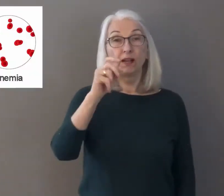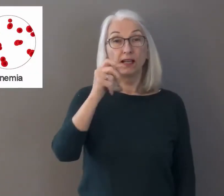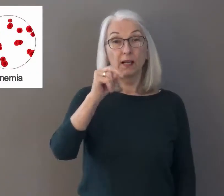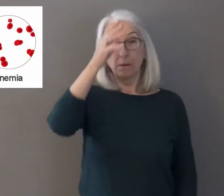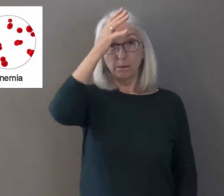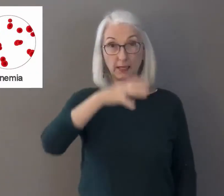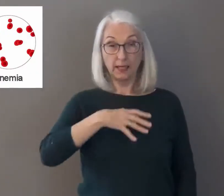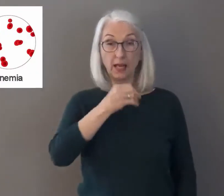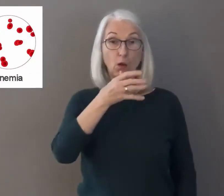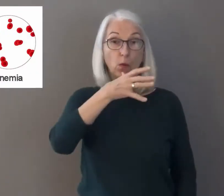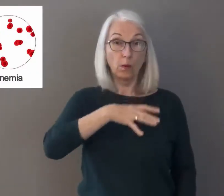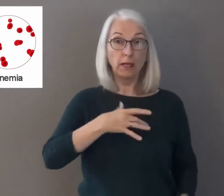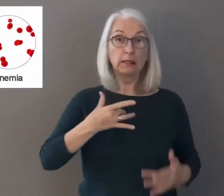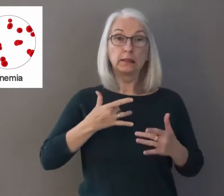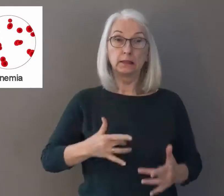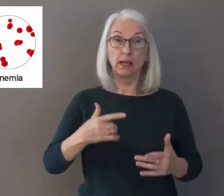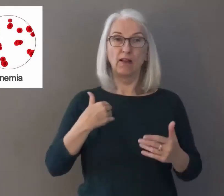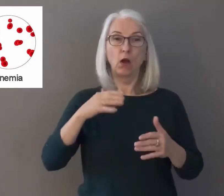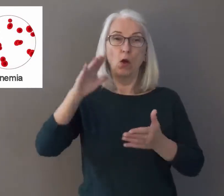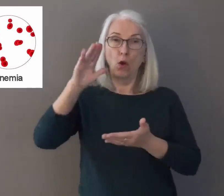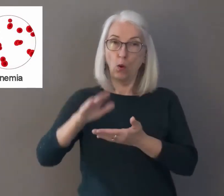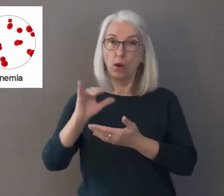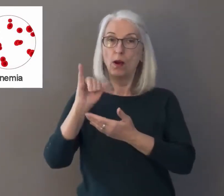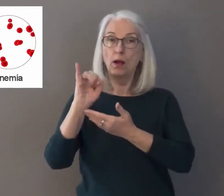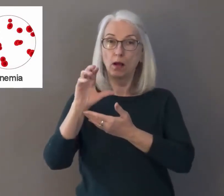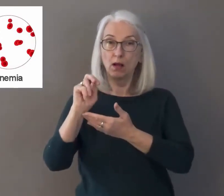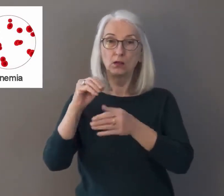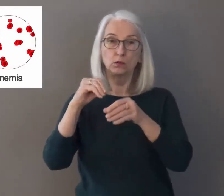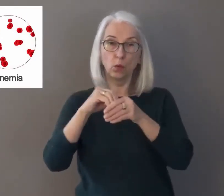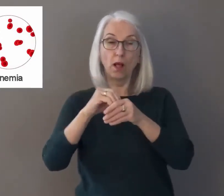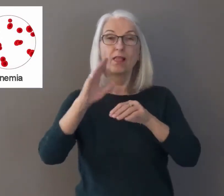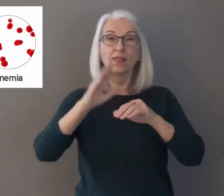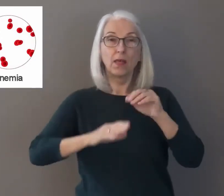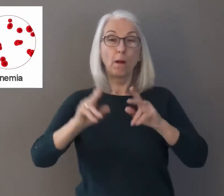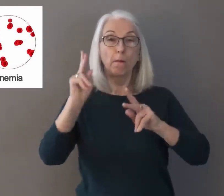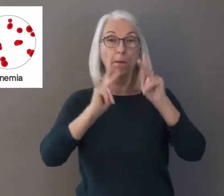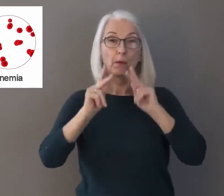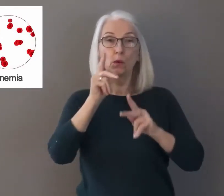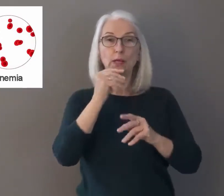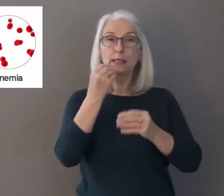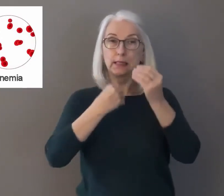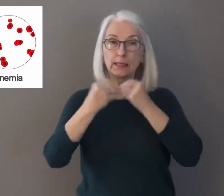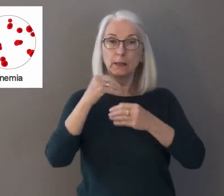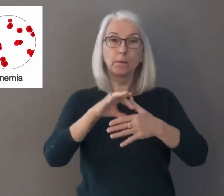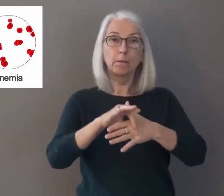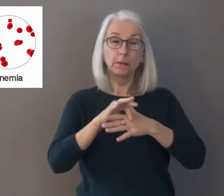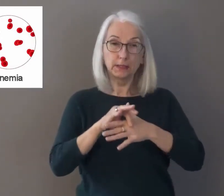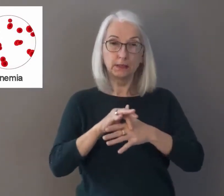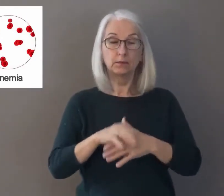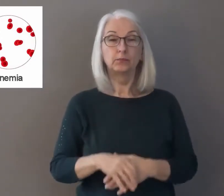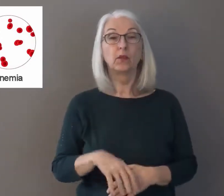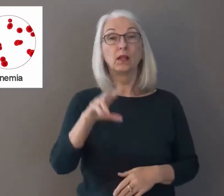Vegan men and women tend to have lower iron stores than people who eat meat.